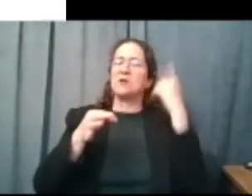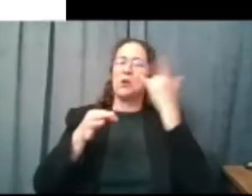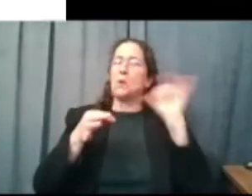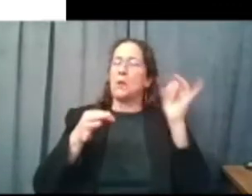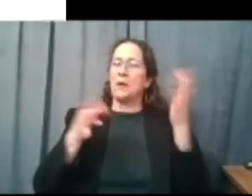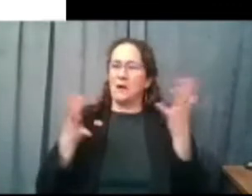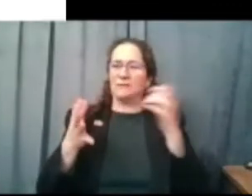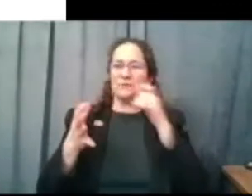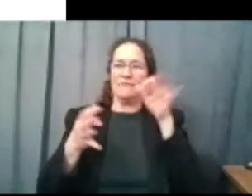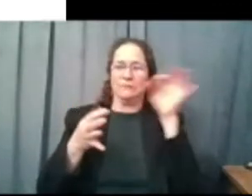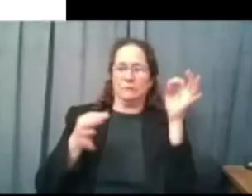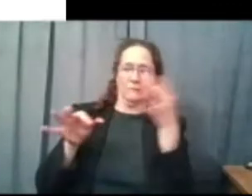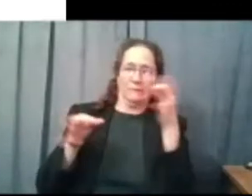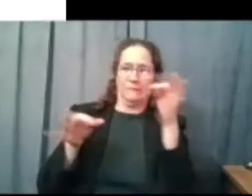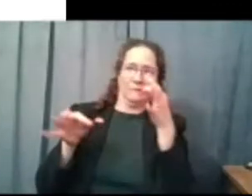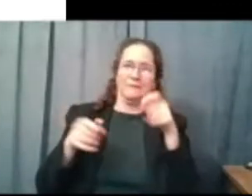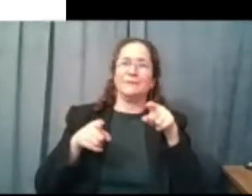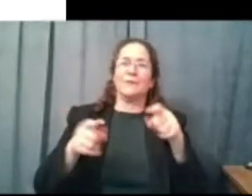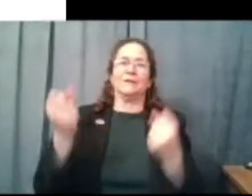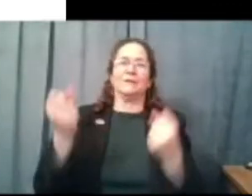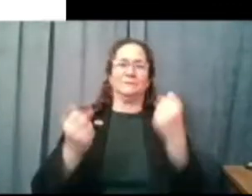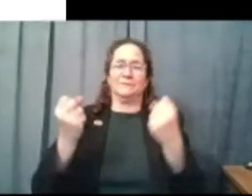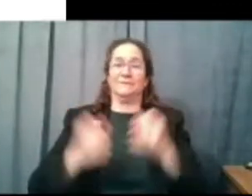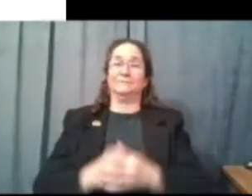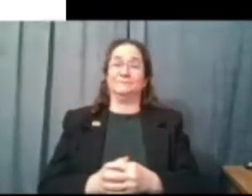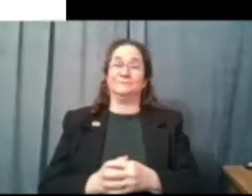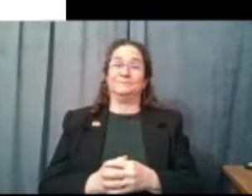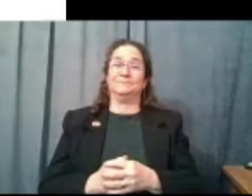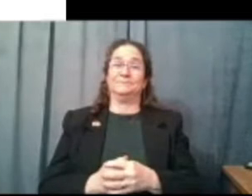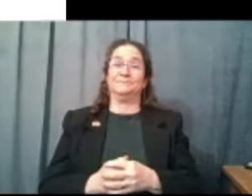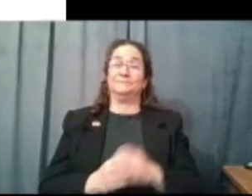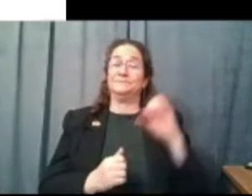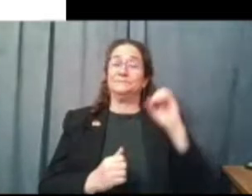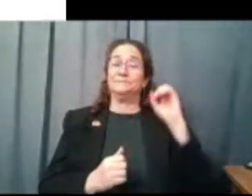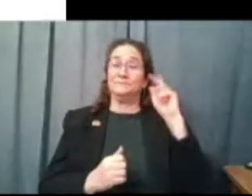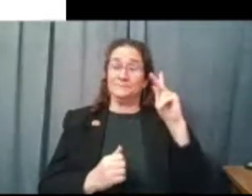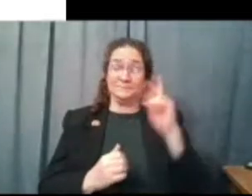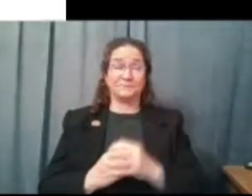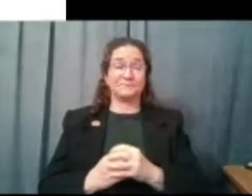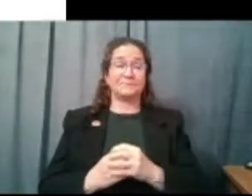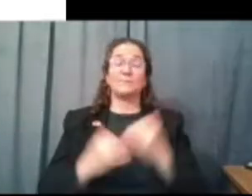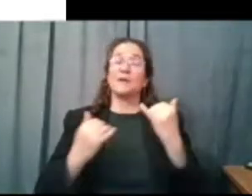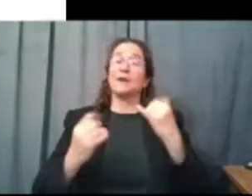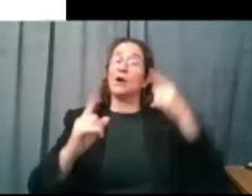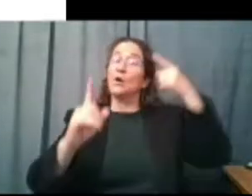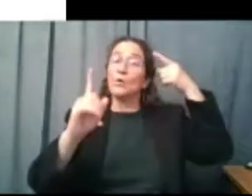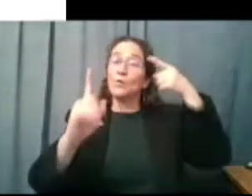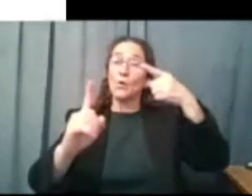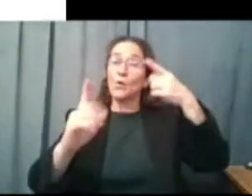OK, so our goals and objectives for today.